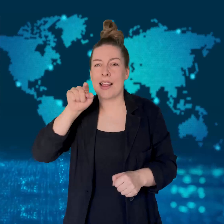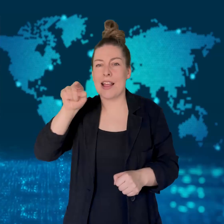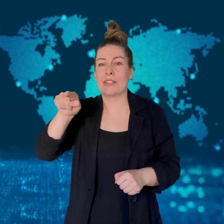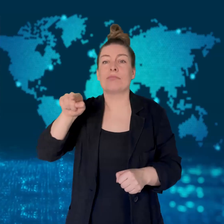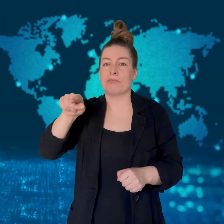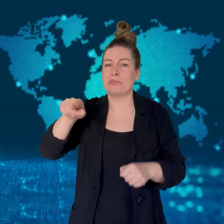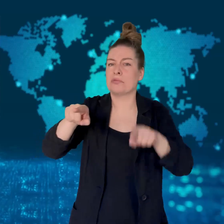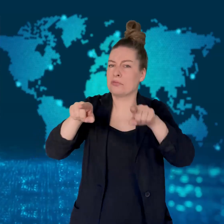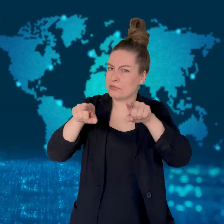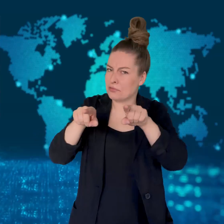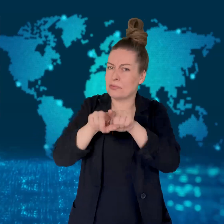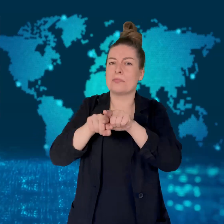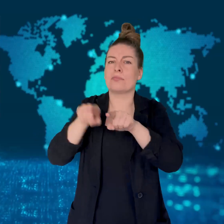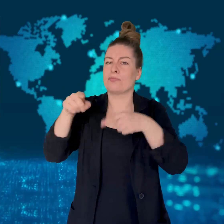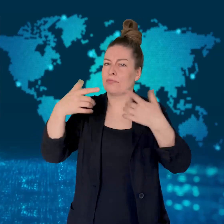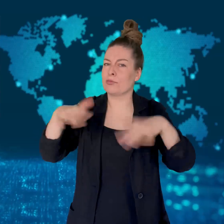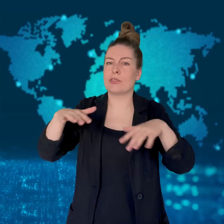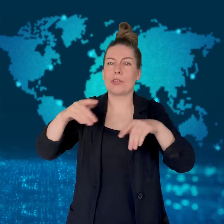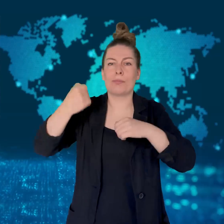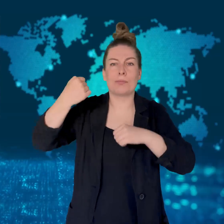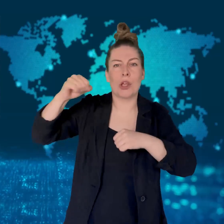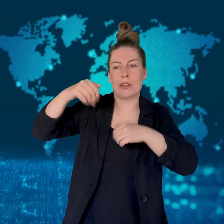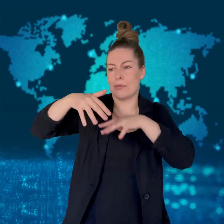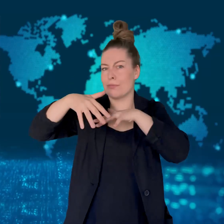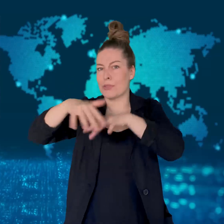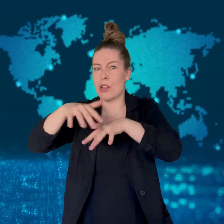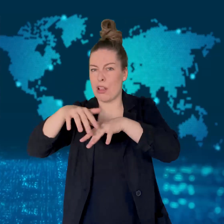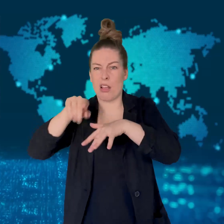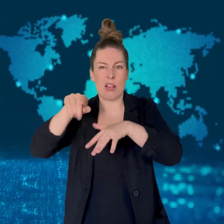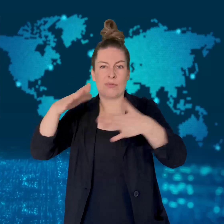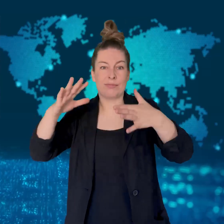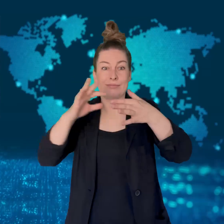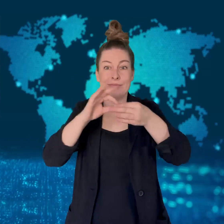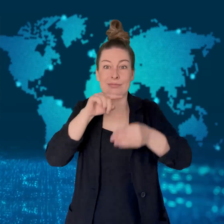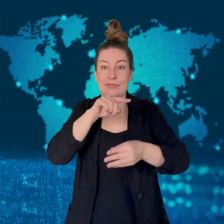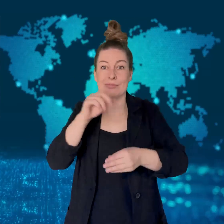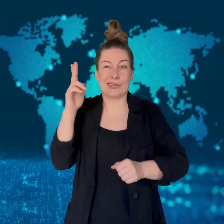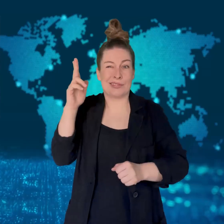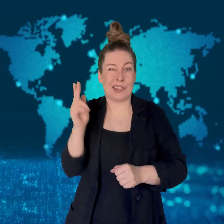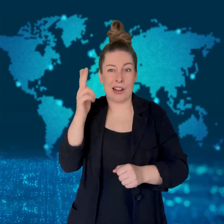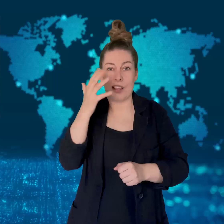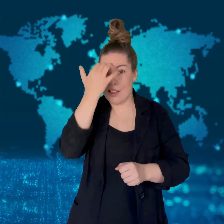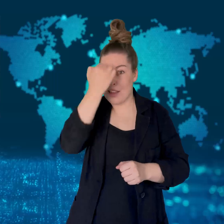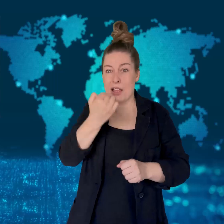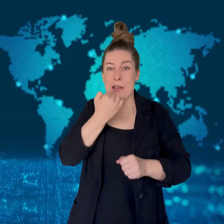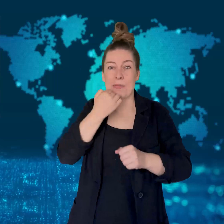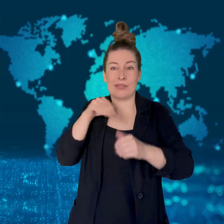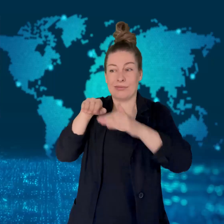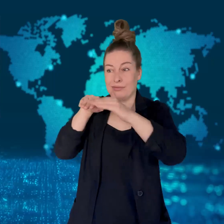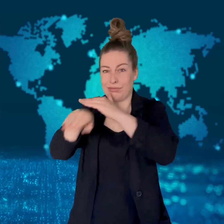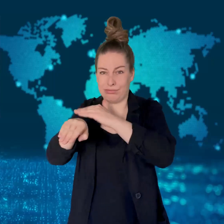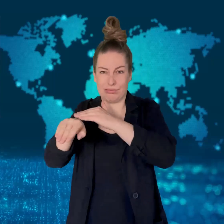but encampments have also recently popped up.